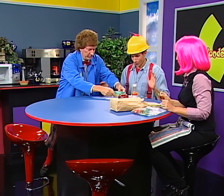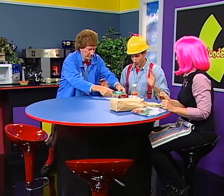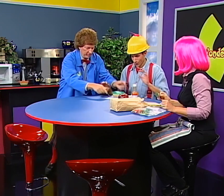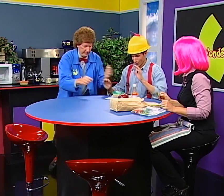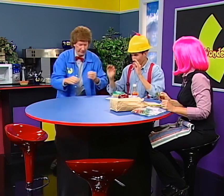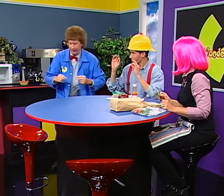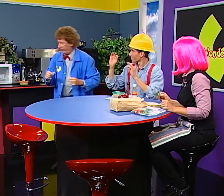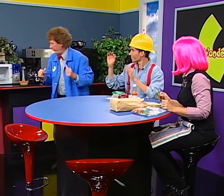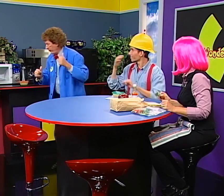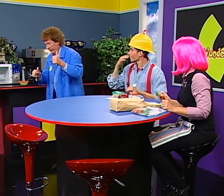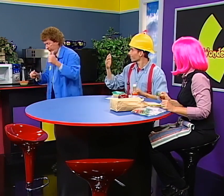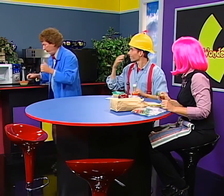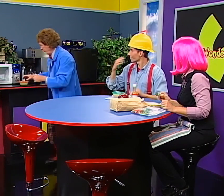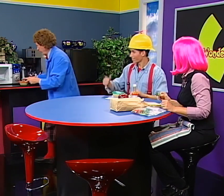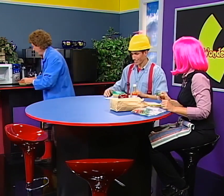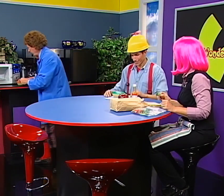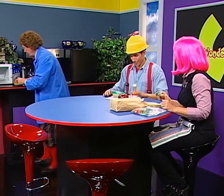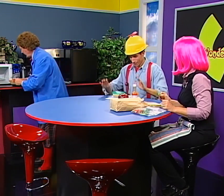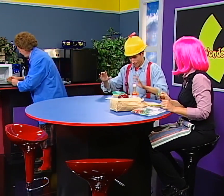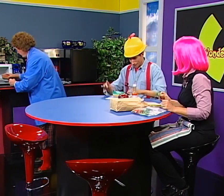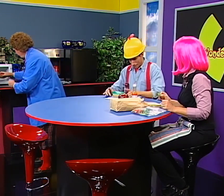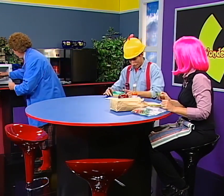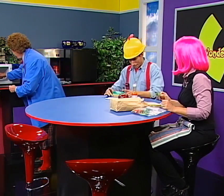GREAT, THANKS. OK, HERE YOU GO.